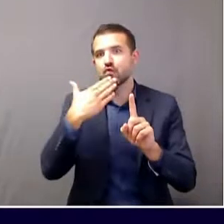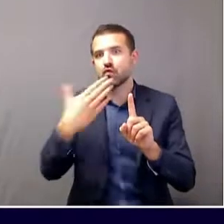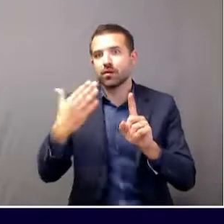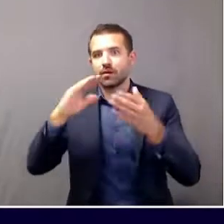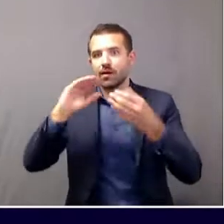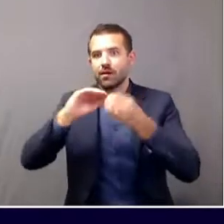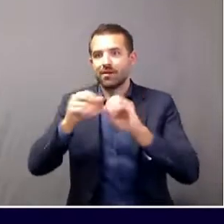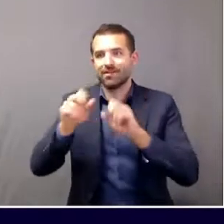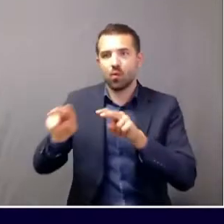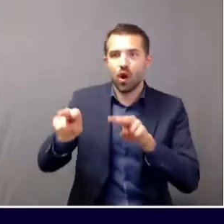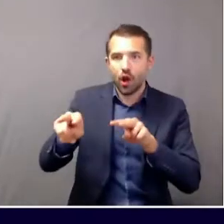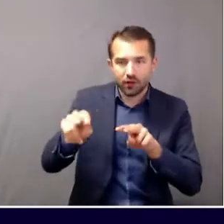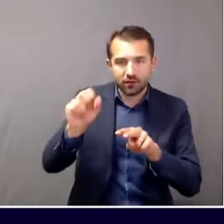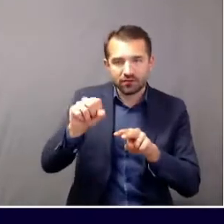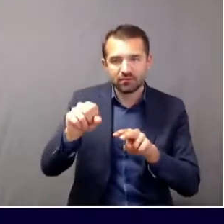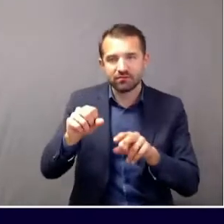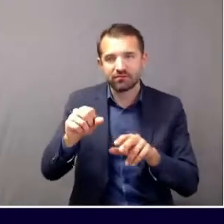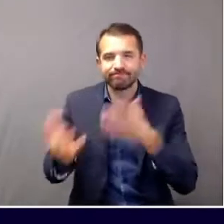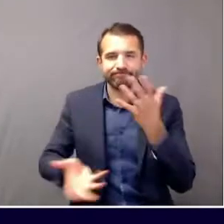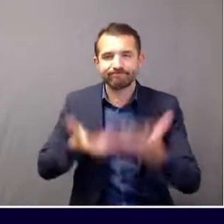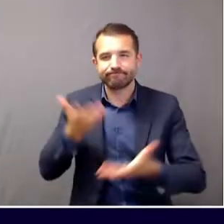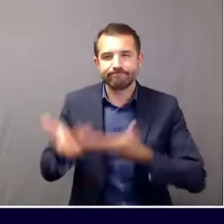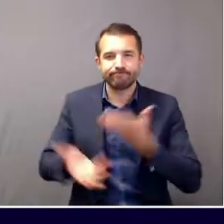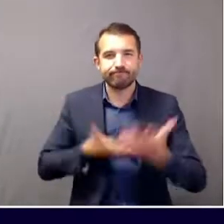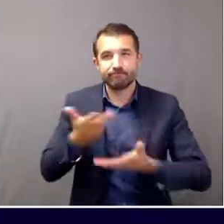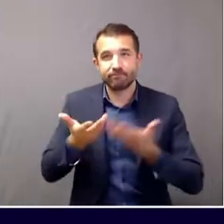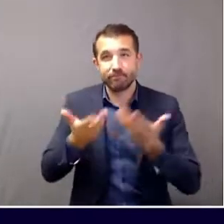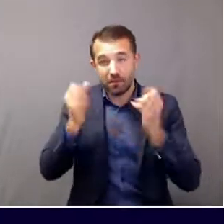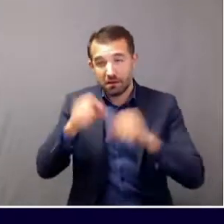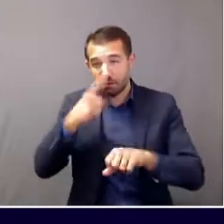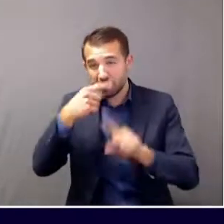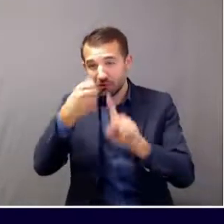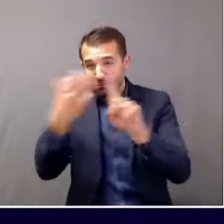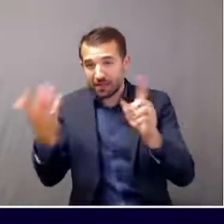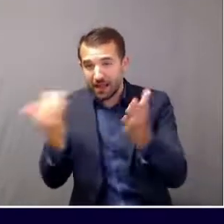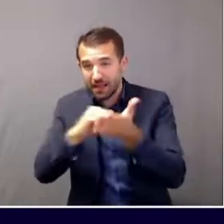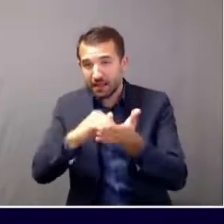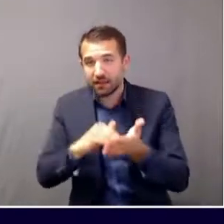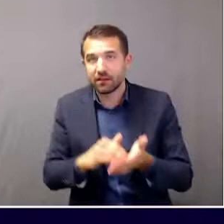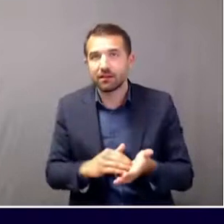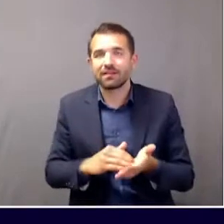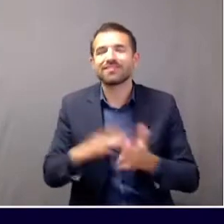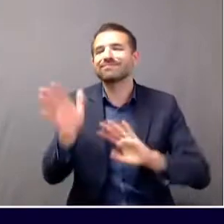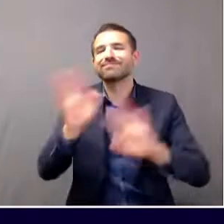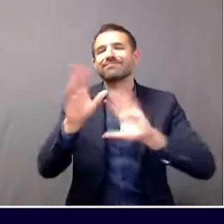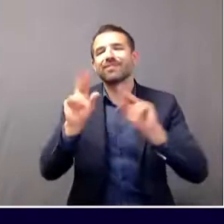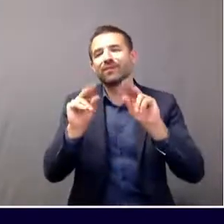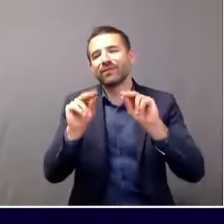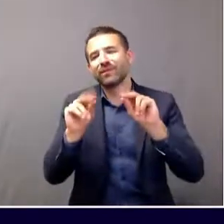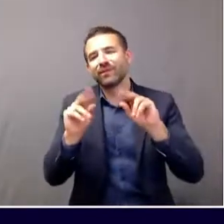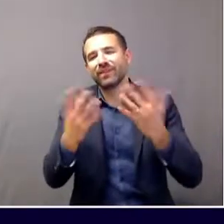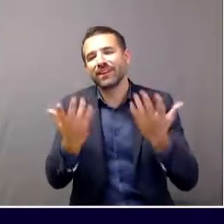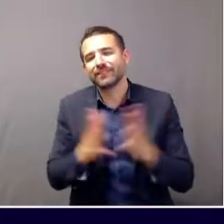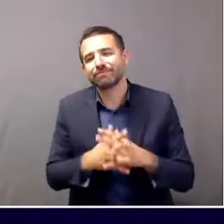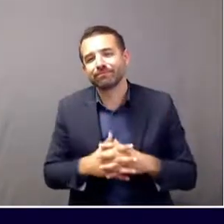bit more like a are you is B.